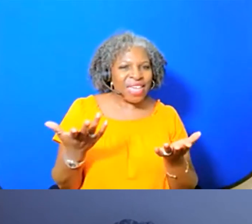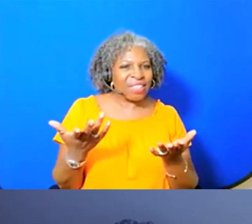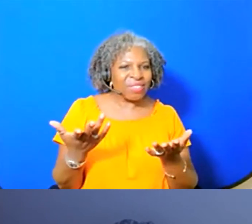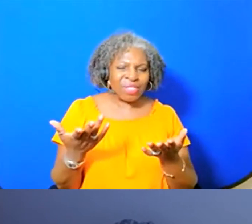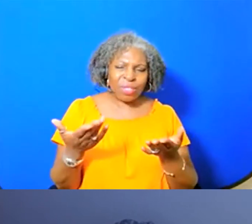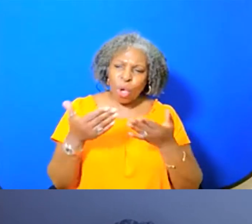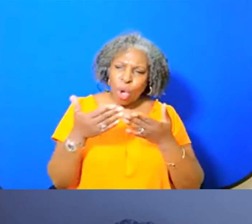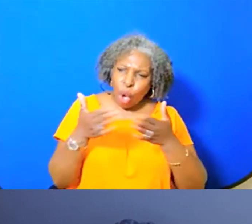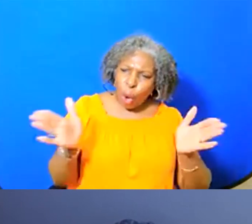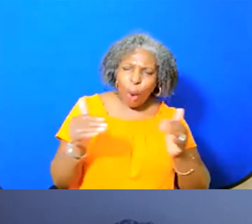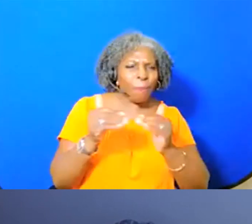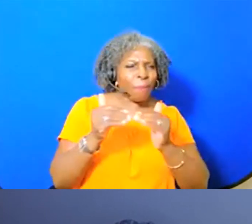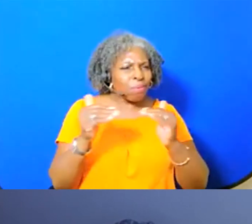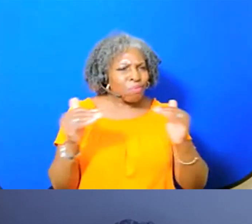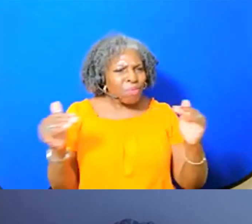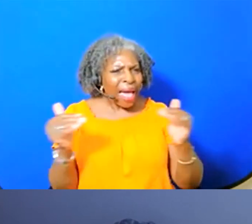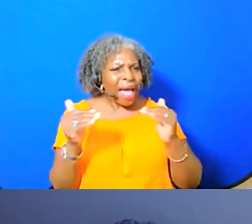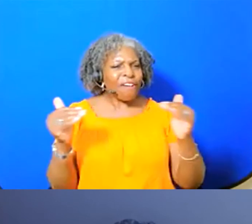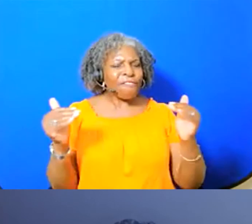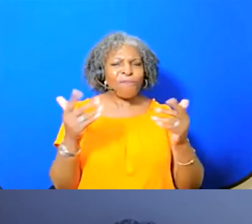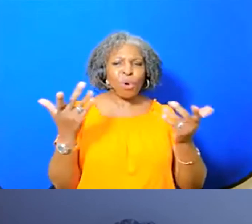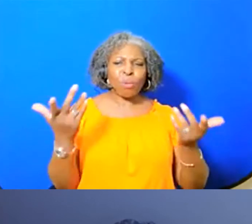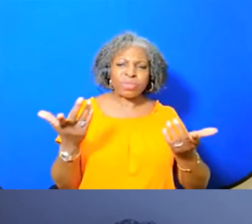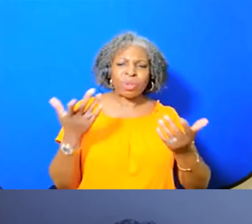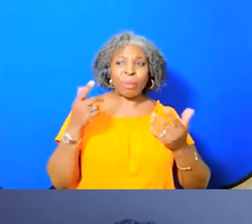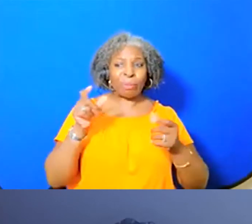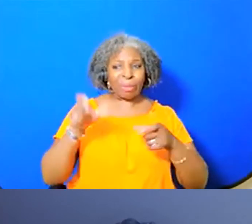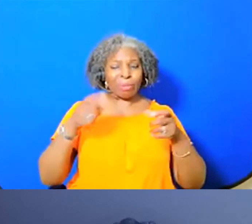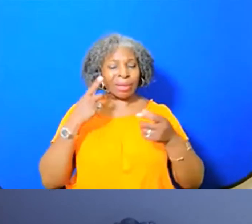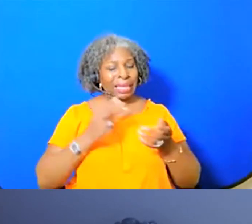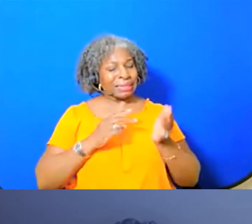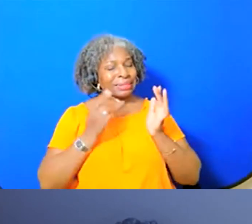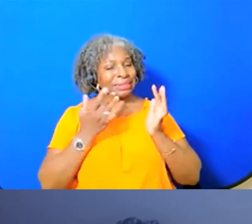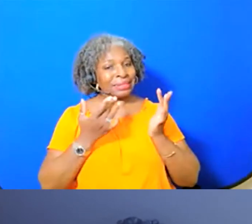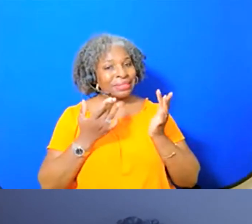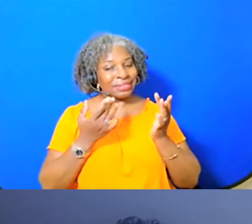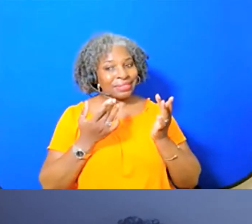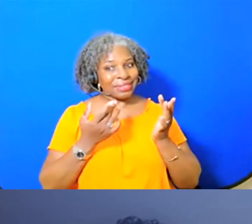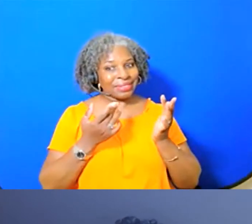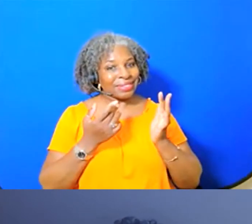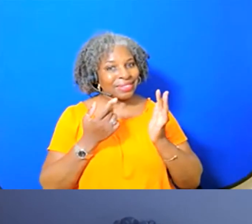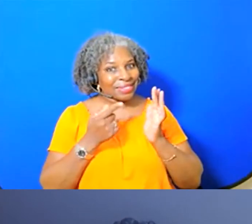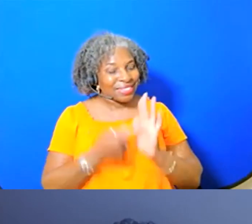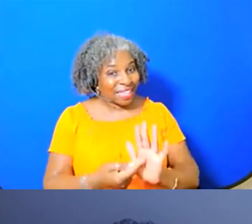where really what is needed to manifest can manifest. Like it's already there, we're just kind of creating a space for those